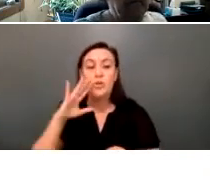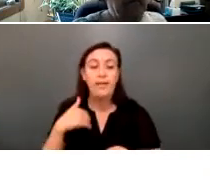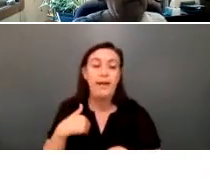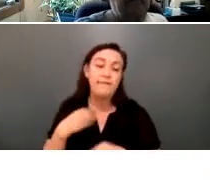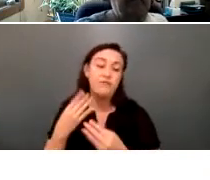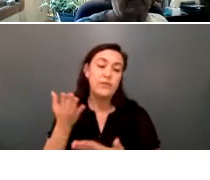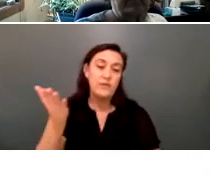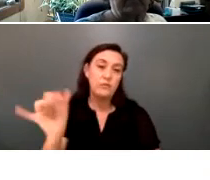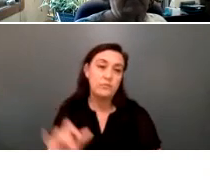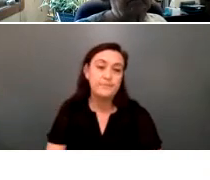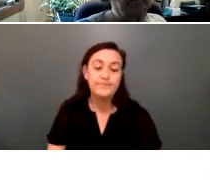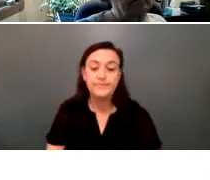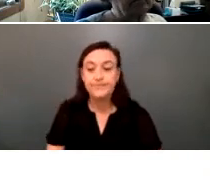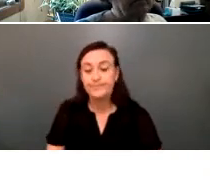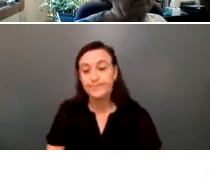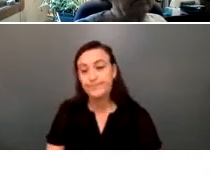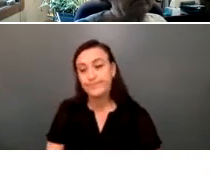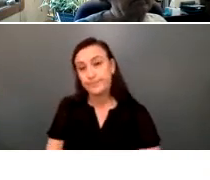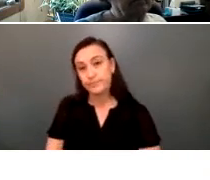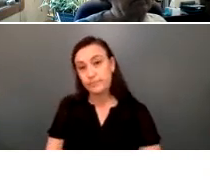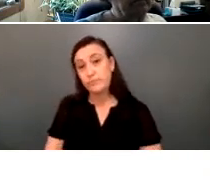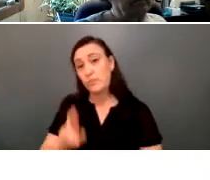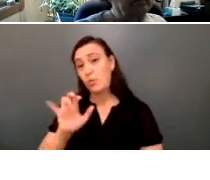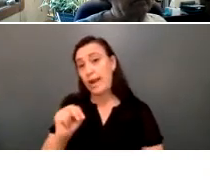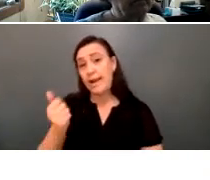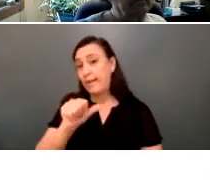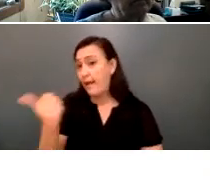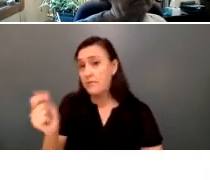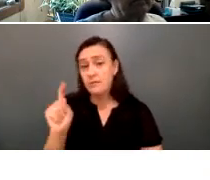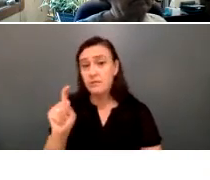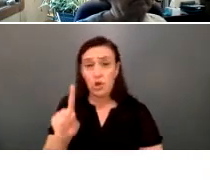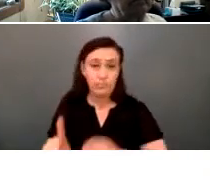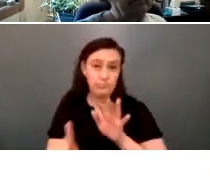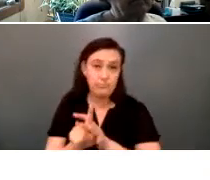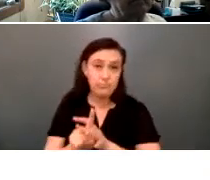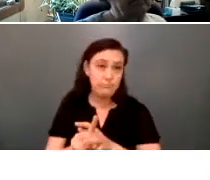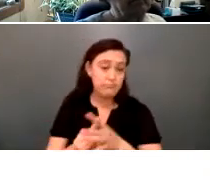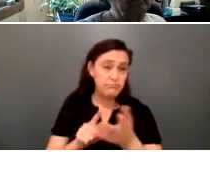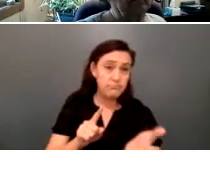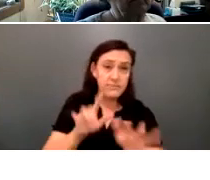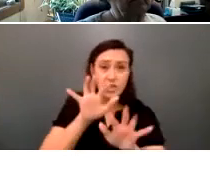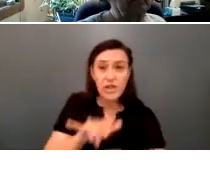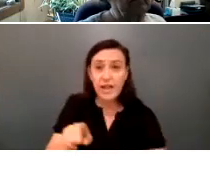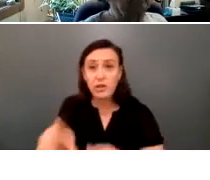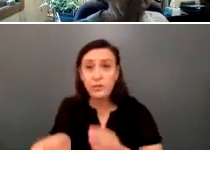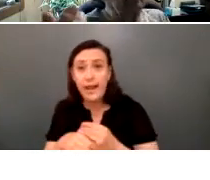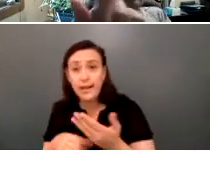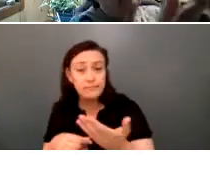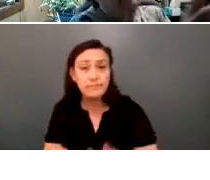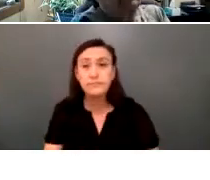provided there too. Wine. Is there anything else that either popped in the chat or that you wanted to add?